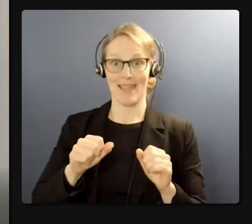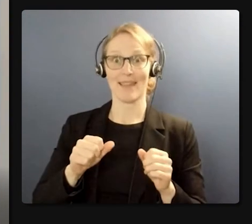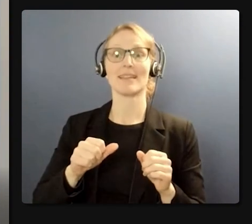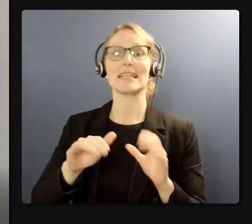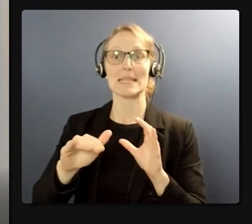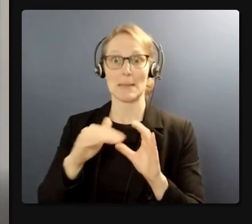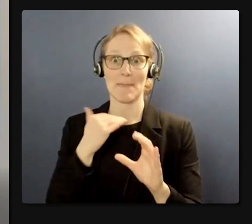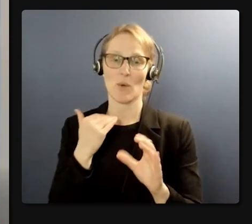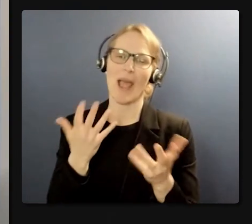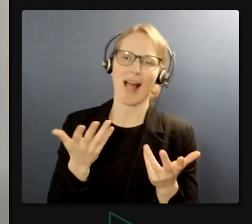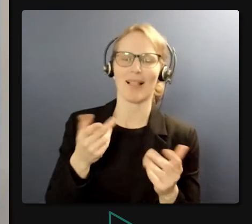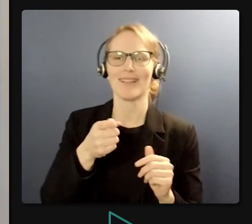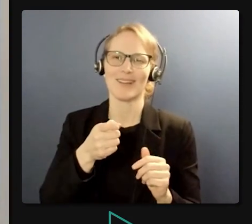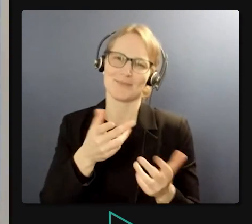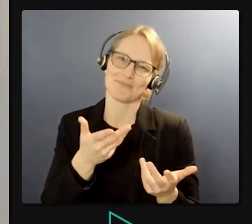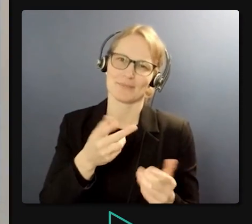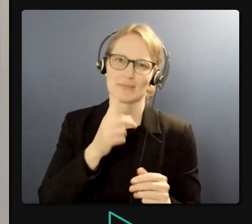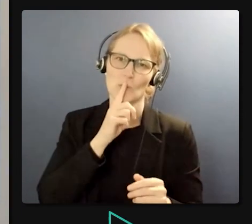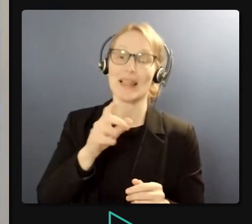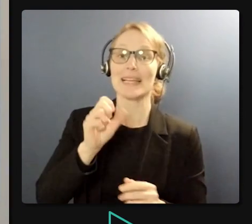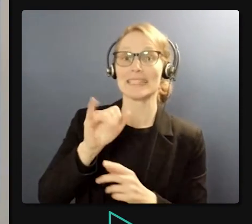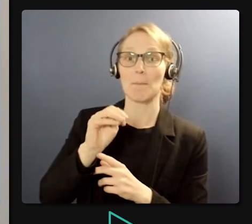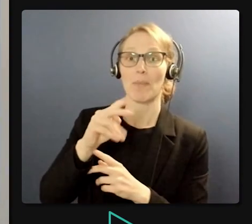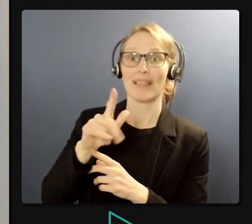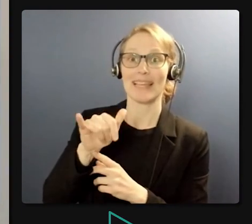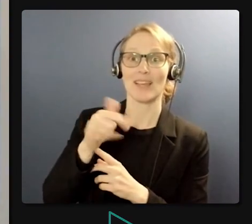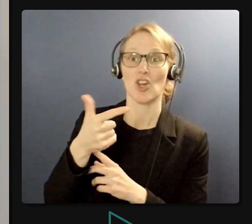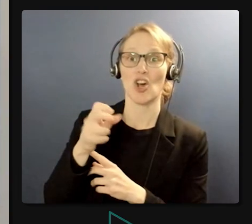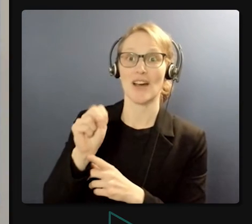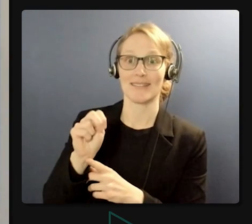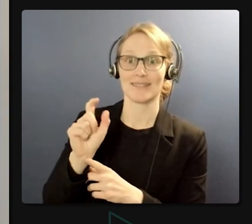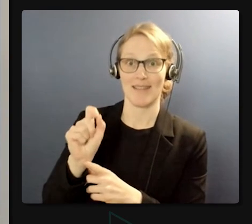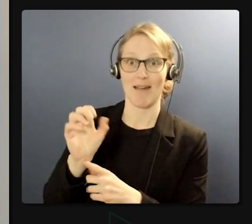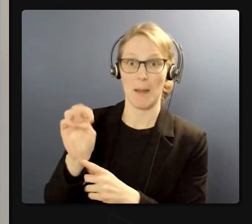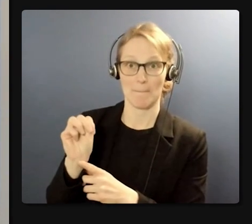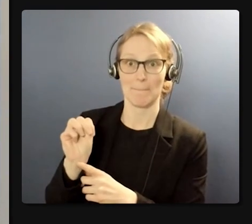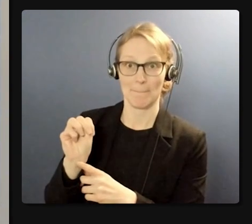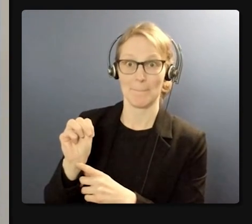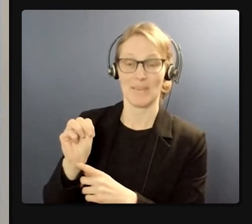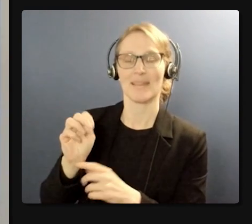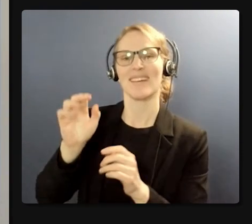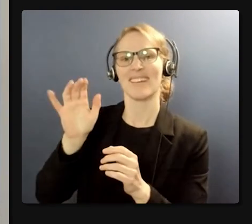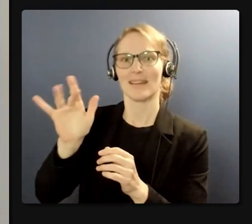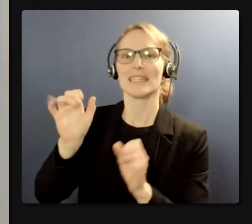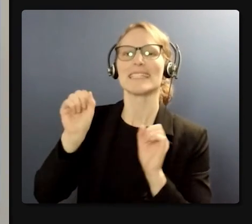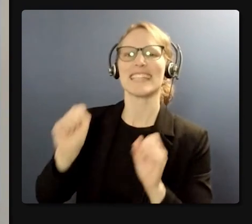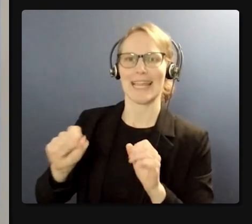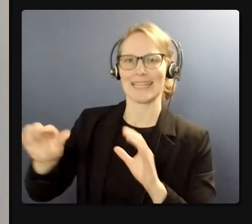Just mail us at a well, you'll find us at simplygon.com